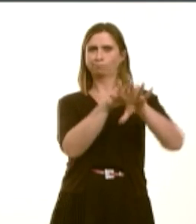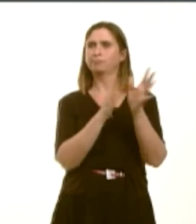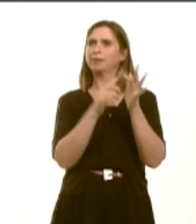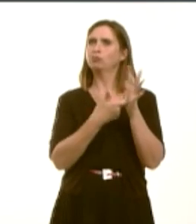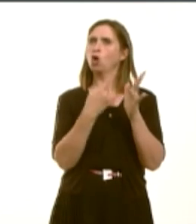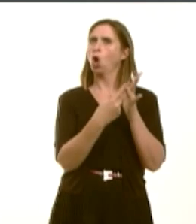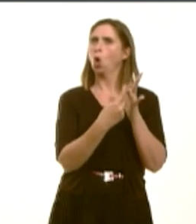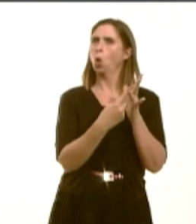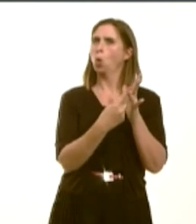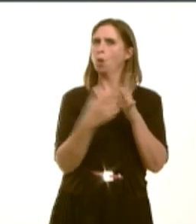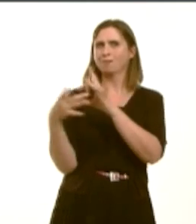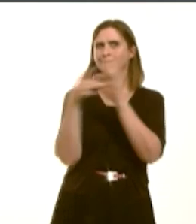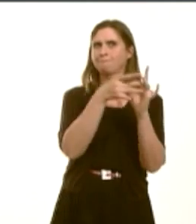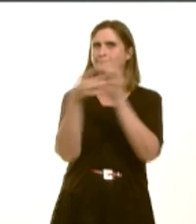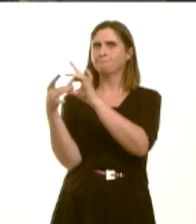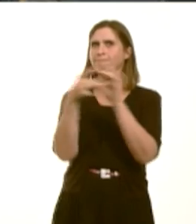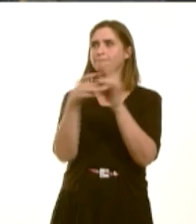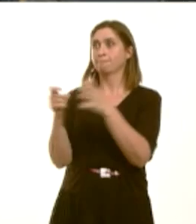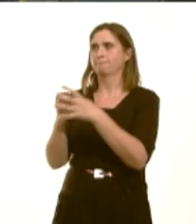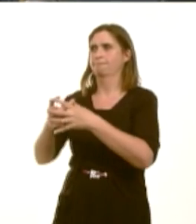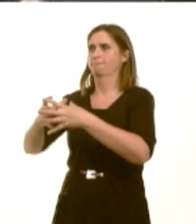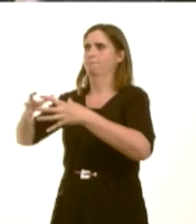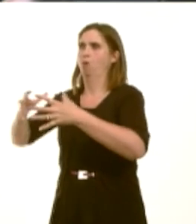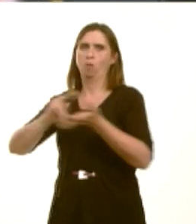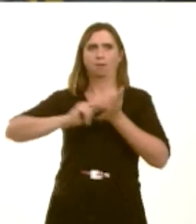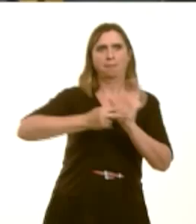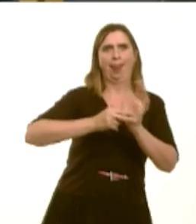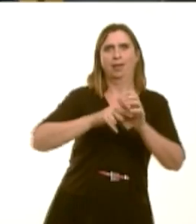with the development and growth of the city? Carwyn Jones: Yes, there have been numerous